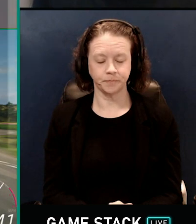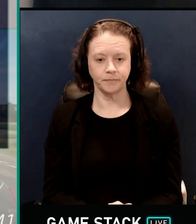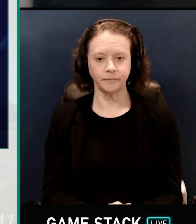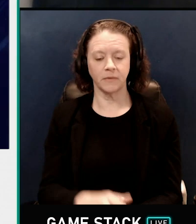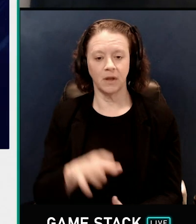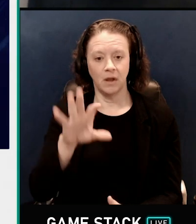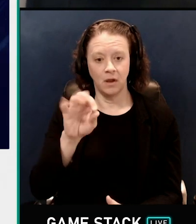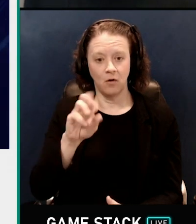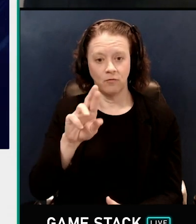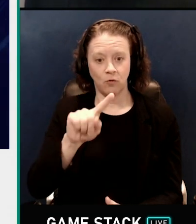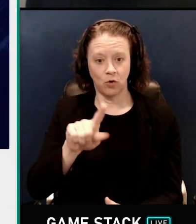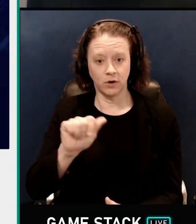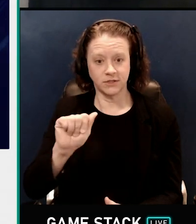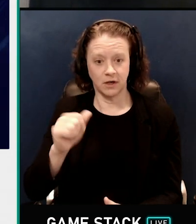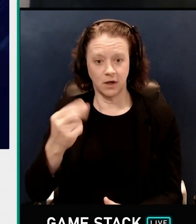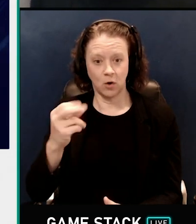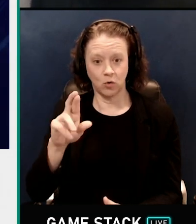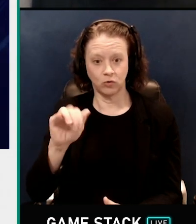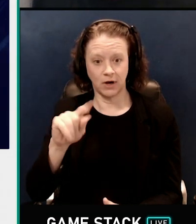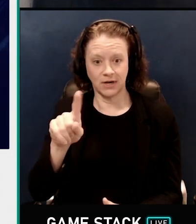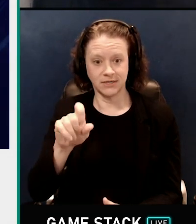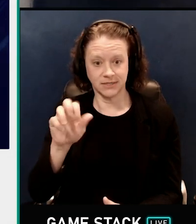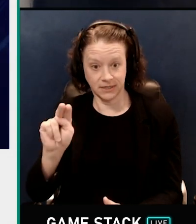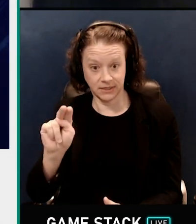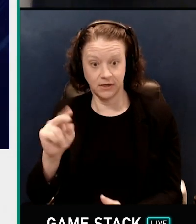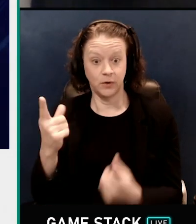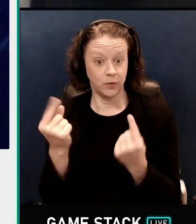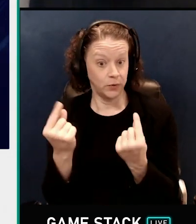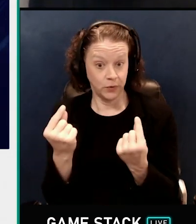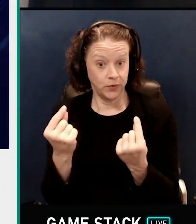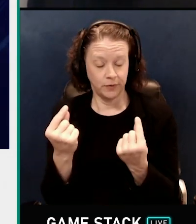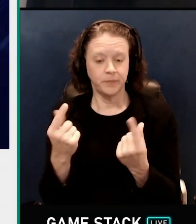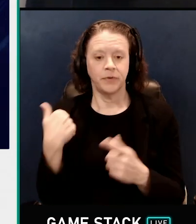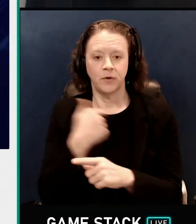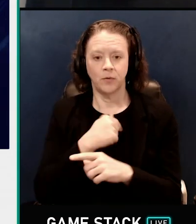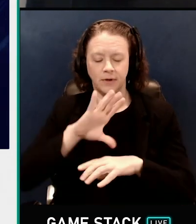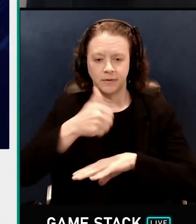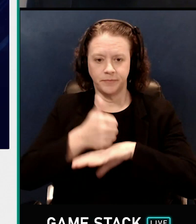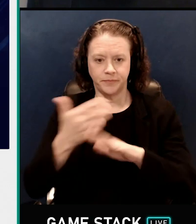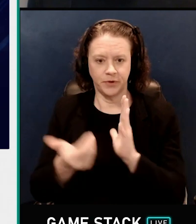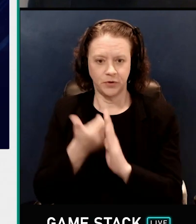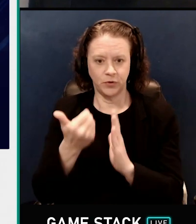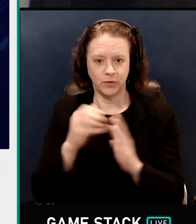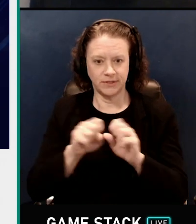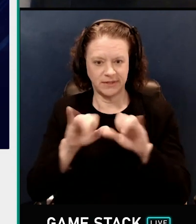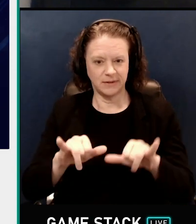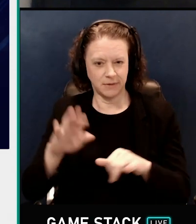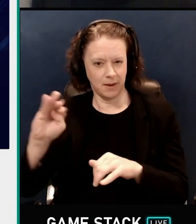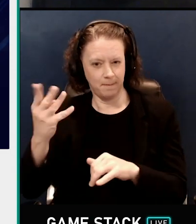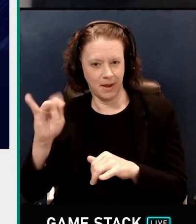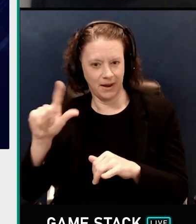So Forza Horizon. What we've been doing instead is to use a new system that was developed by Michael and